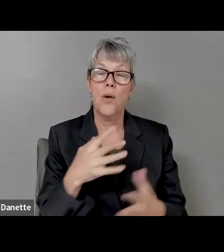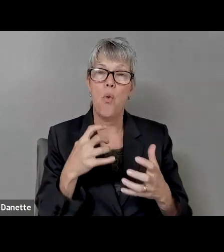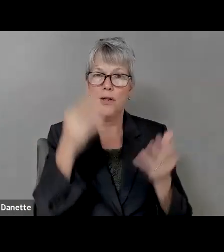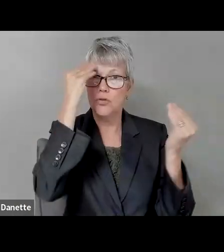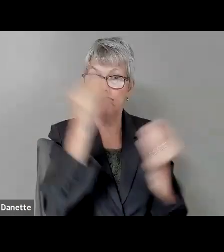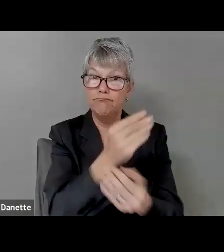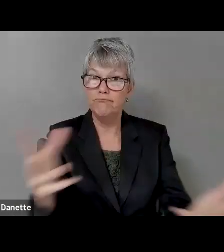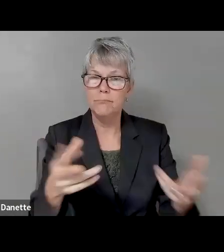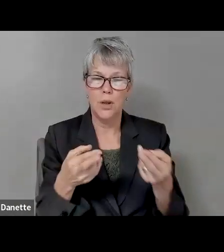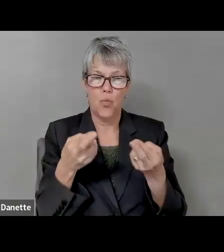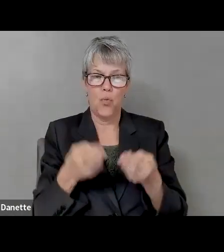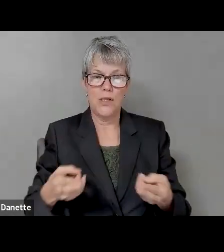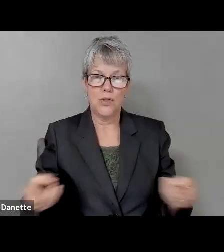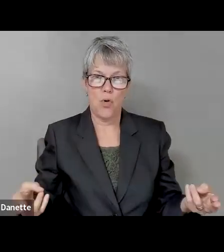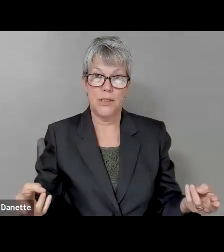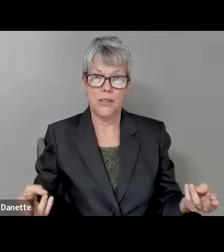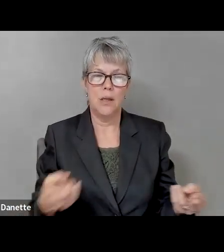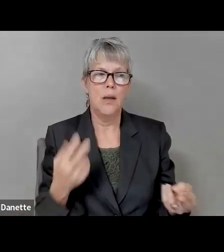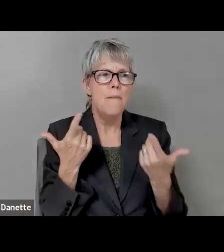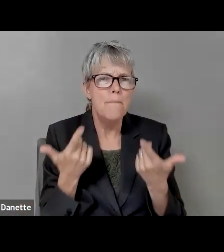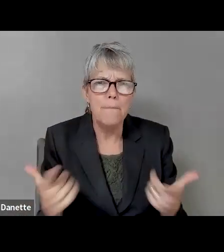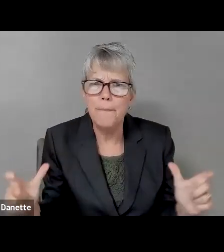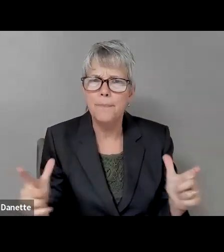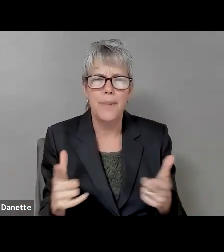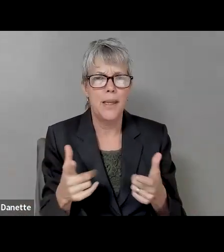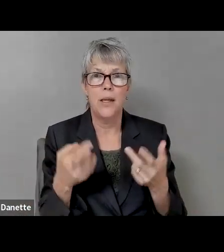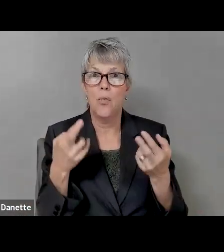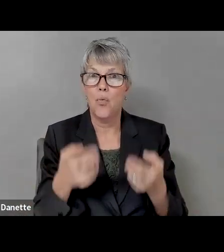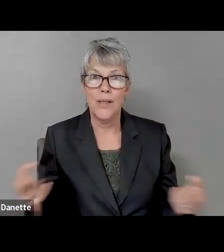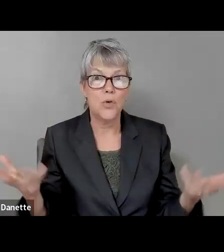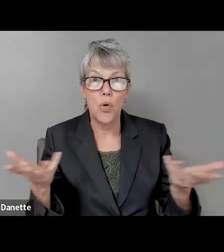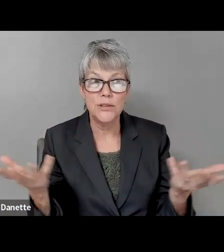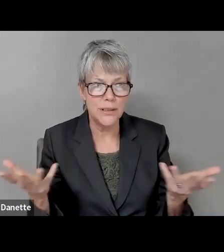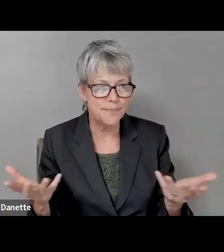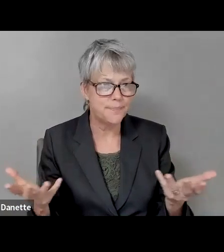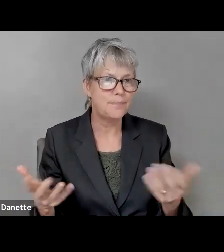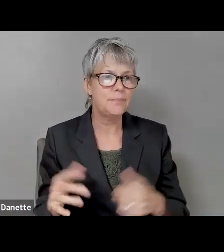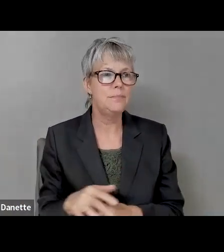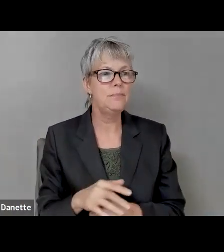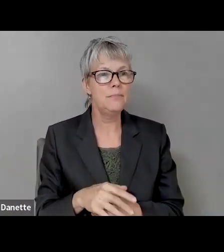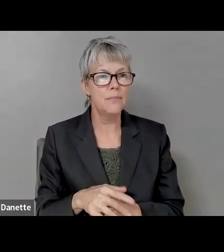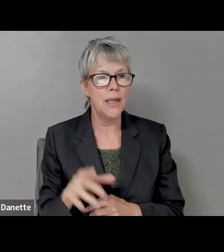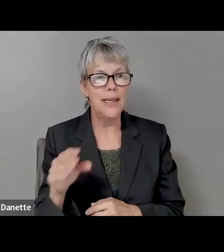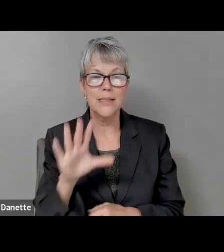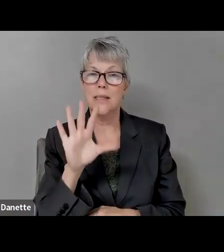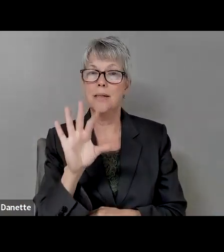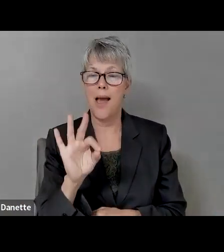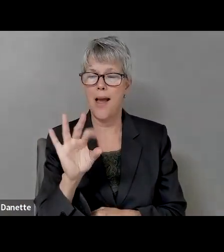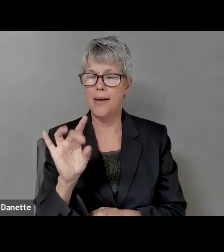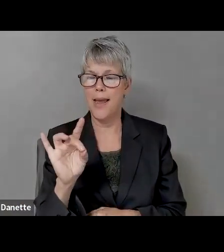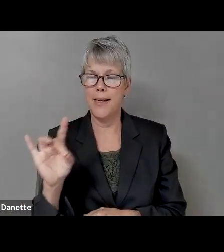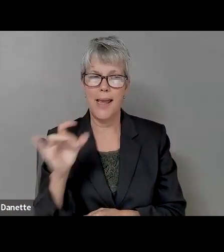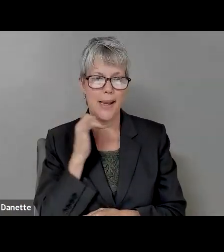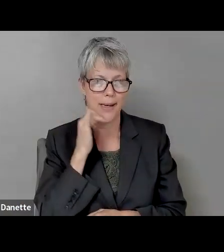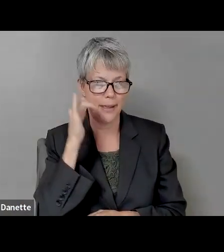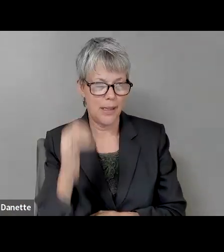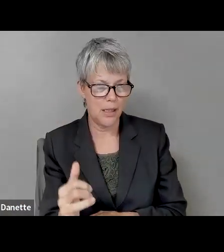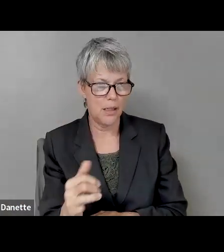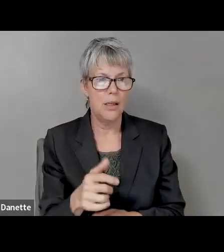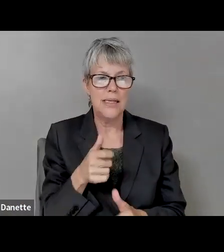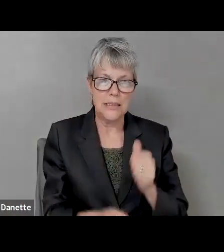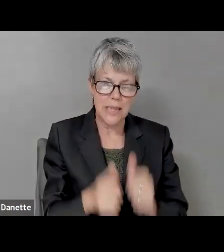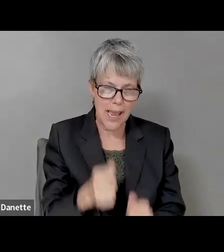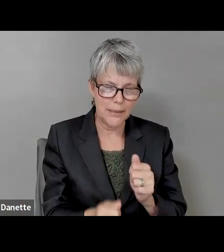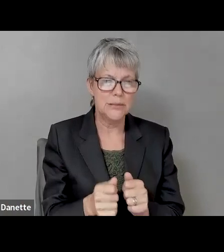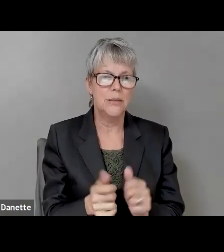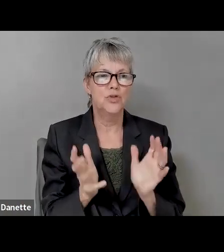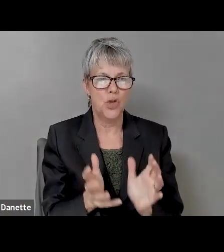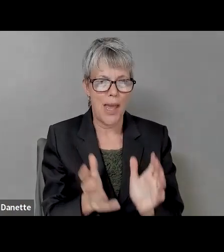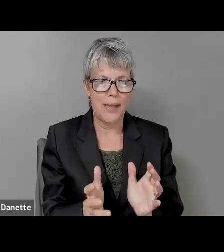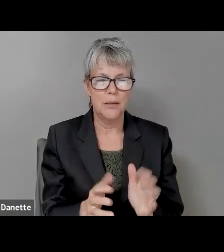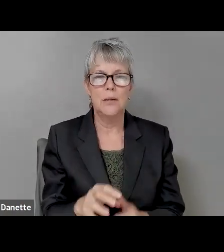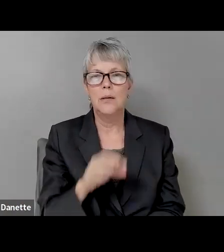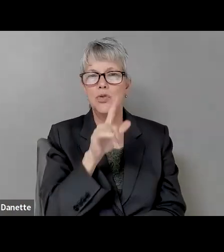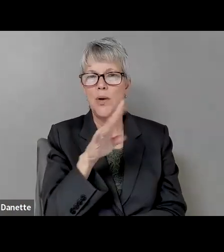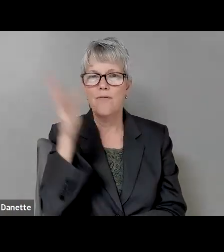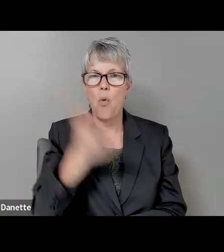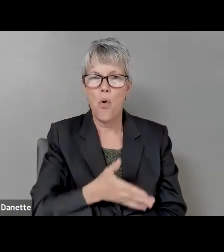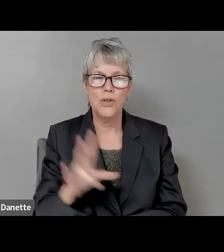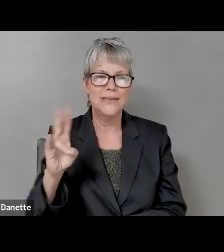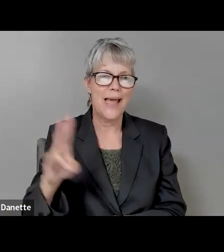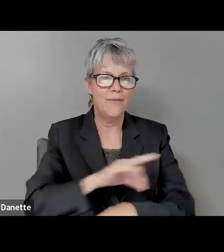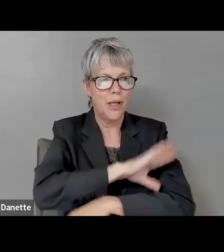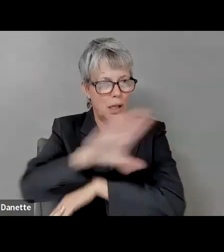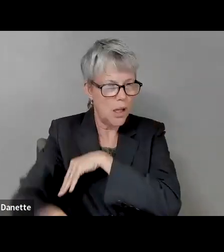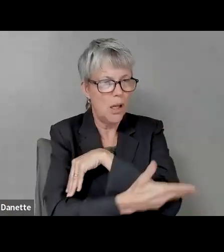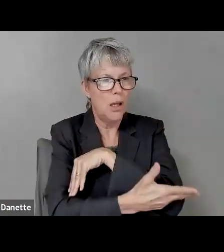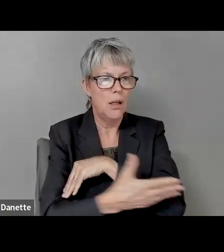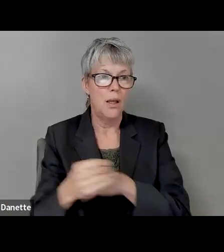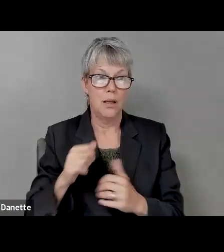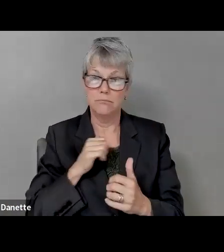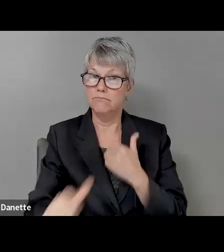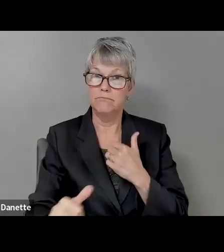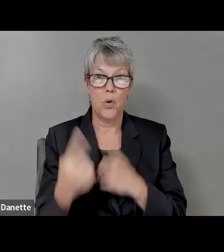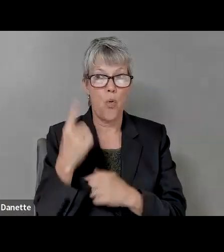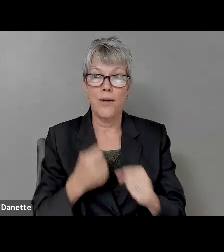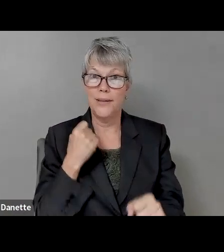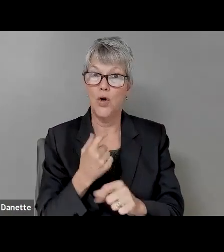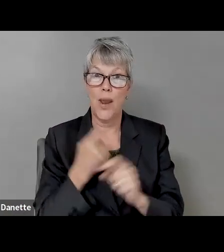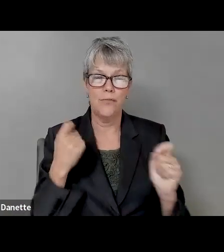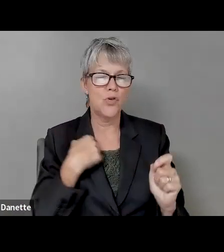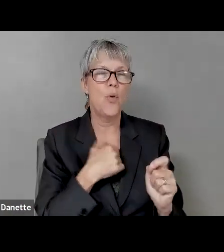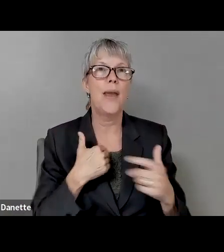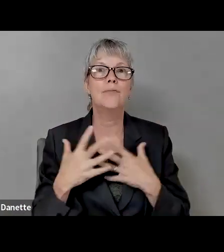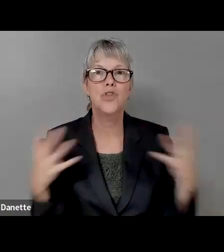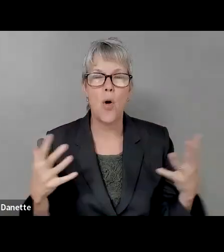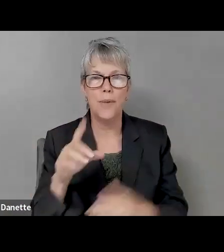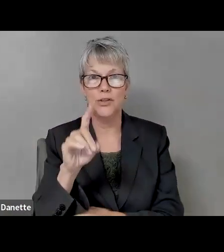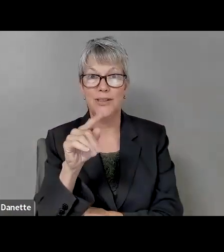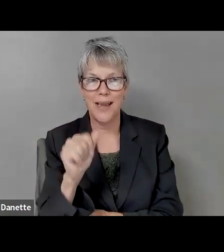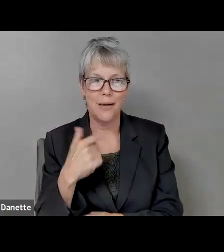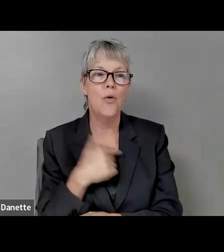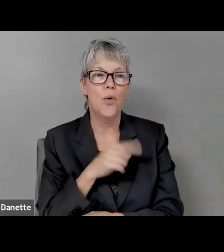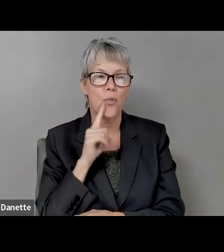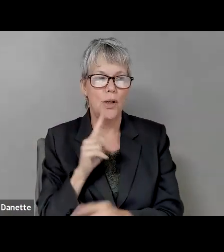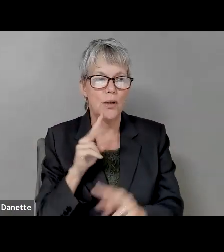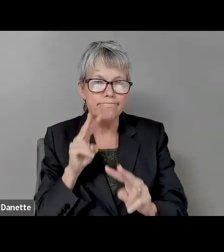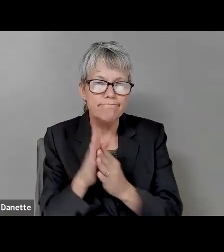Kelly Crosbie (she/her): one of the biggest resources we have right now, for everyone in the system is nine hundred and eight, which is our suicide and crisis lifeline it's chat, Colin tags twenty, seven. We're. Actually we'll come back. We're actually going to do It's past our one-year anniversary for ninety eight. We have so much data. To share we're looking forward to putting those dashboards on our website,